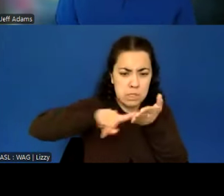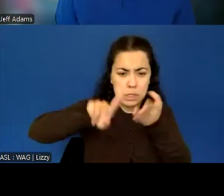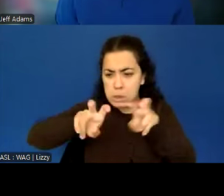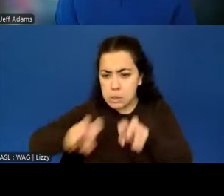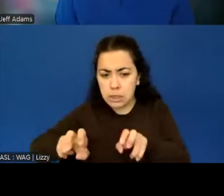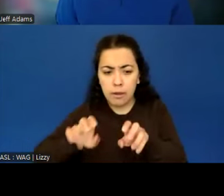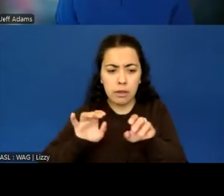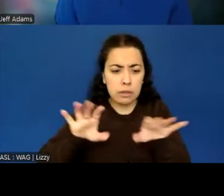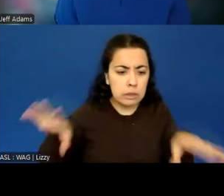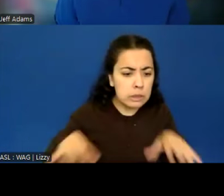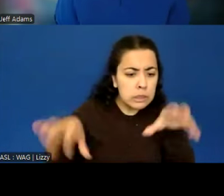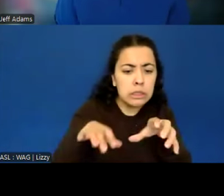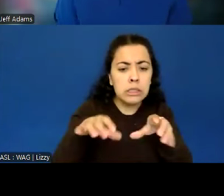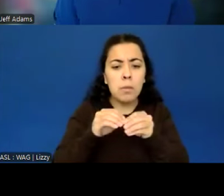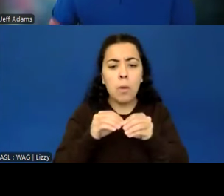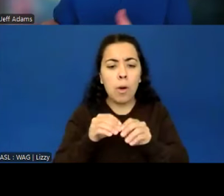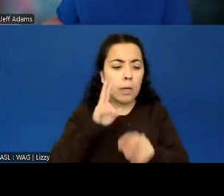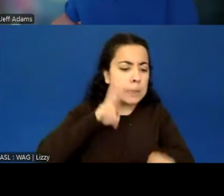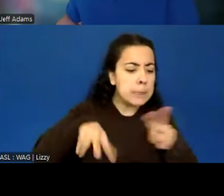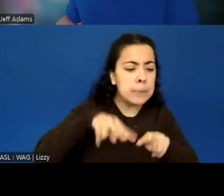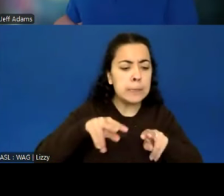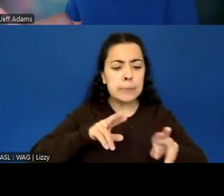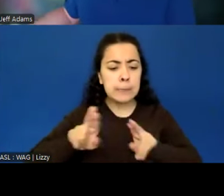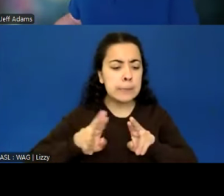proactive and mature in your program, you're going to do a situation where you have got